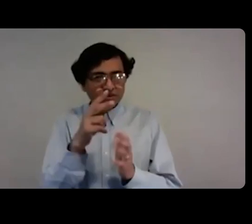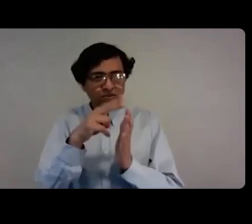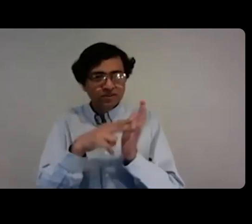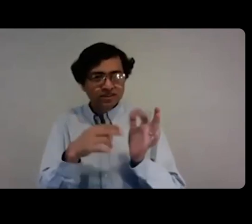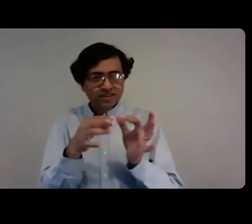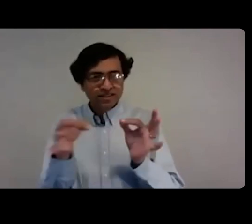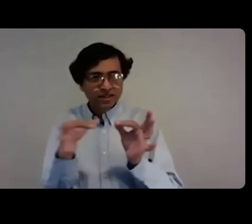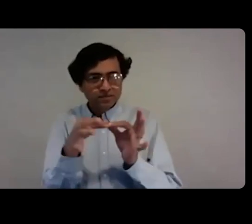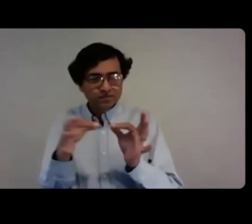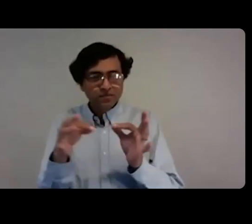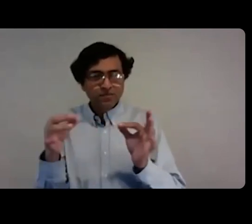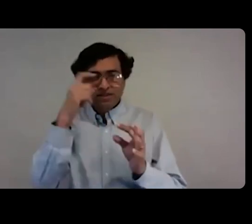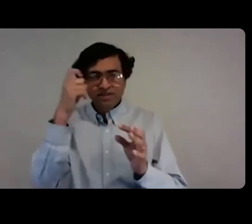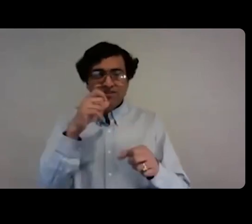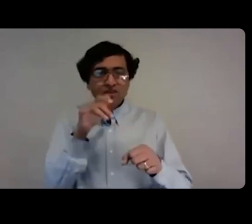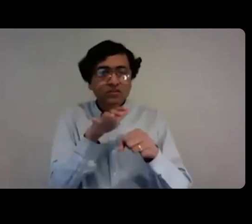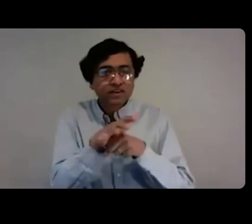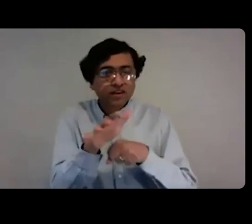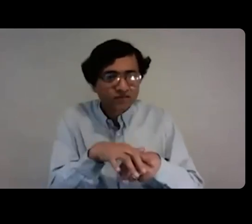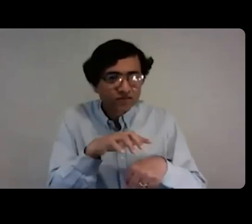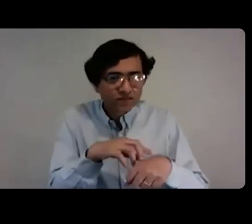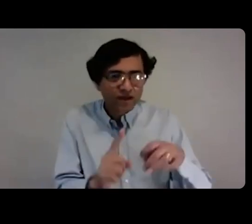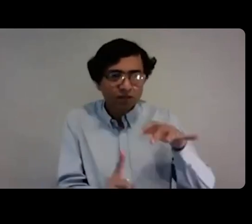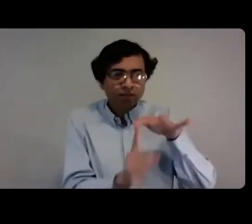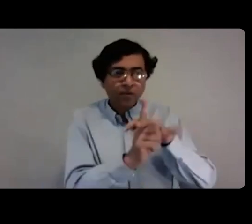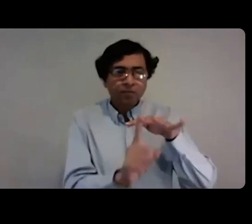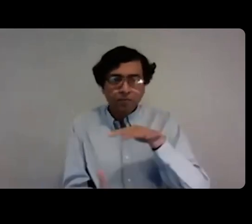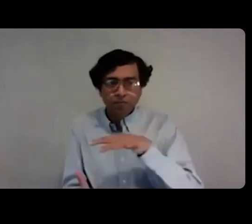You may have noticed that it was hard to catch all of the